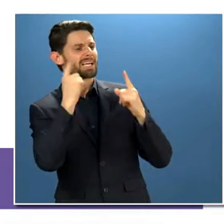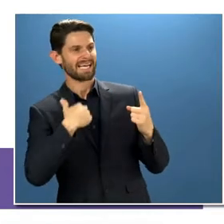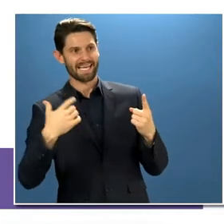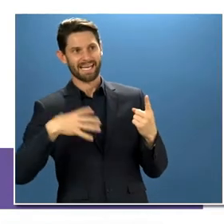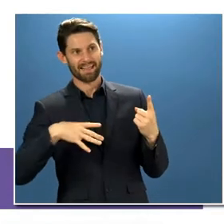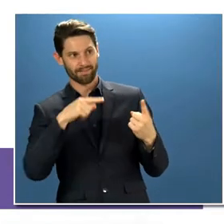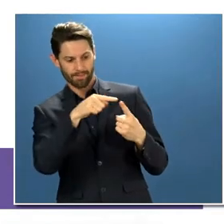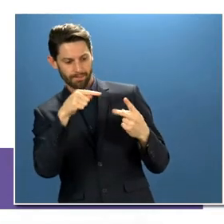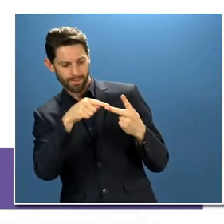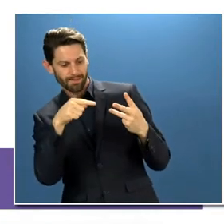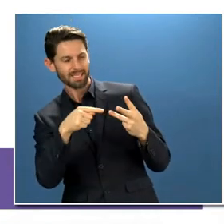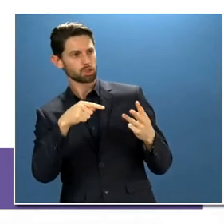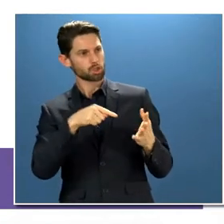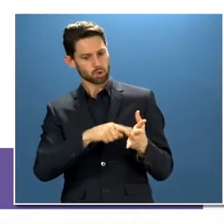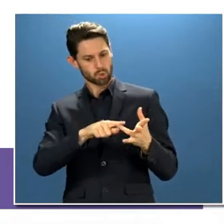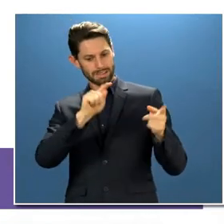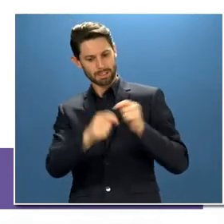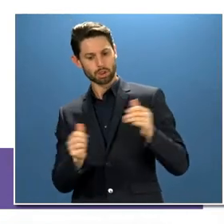situations of what is being requested.